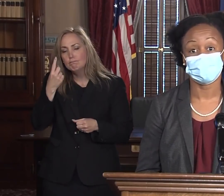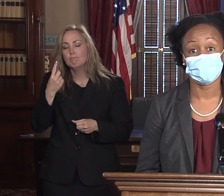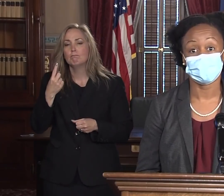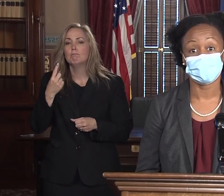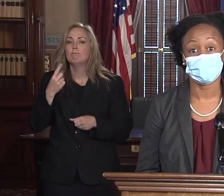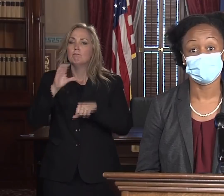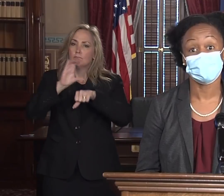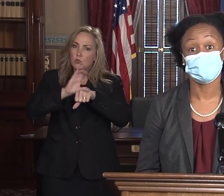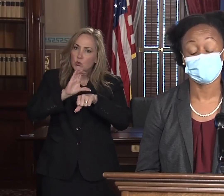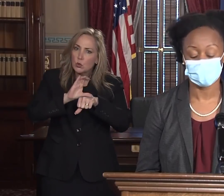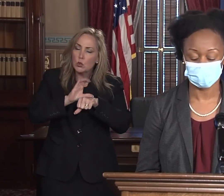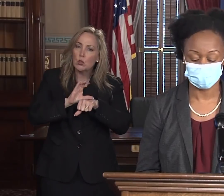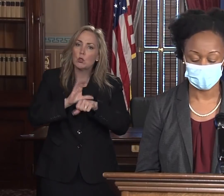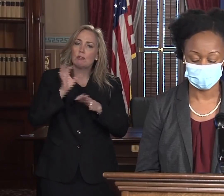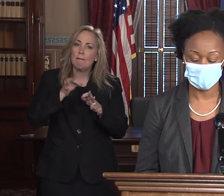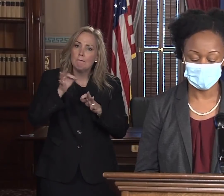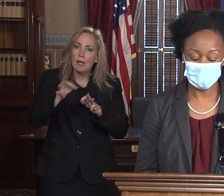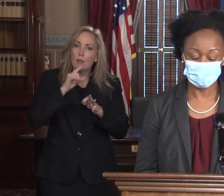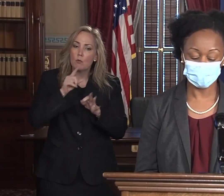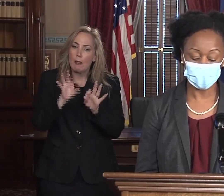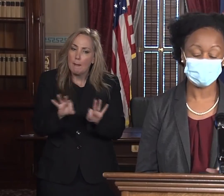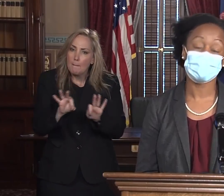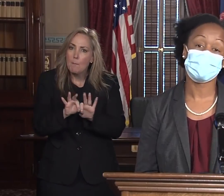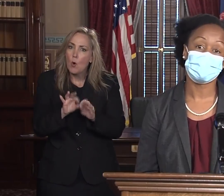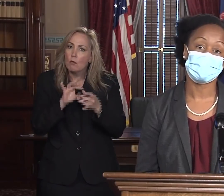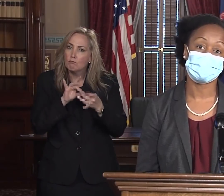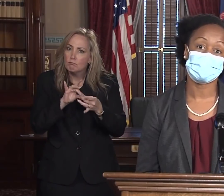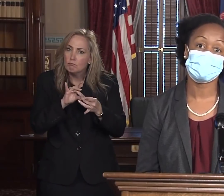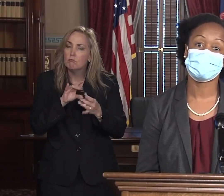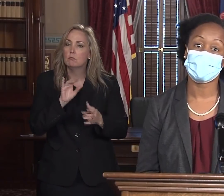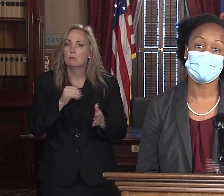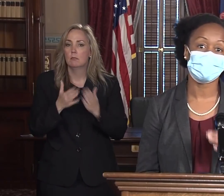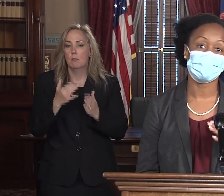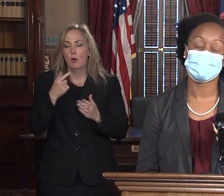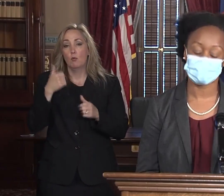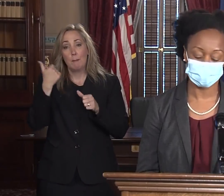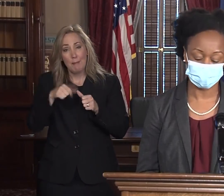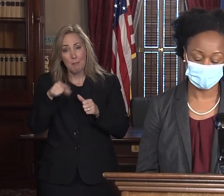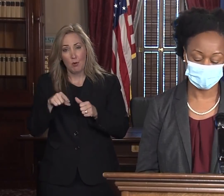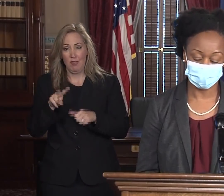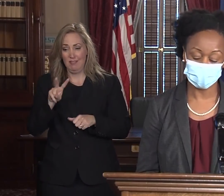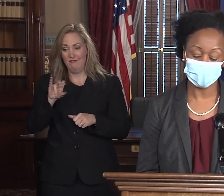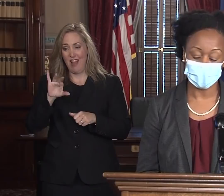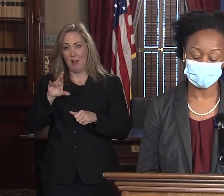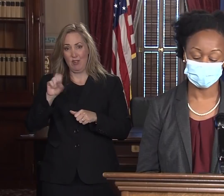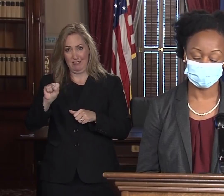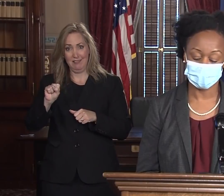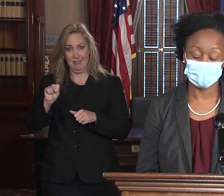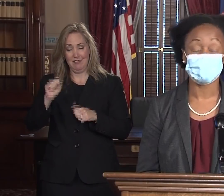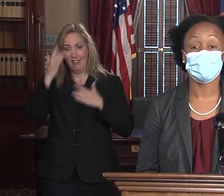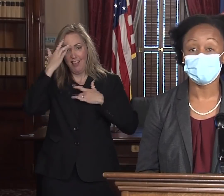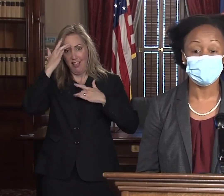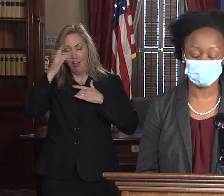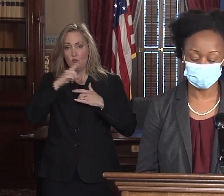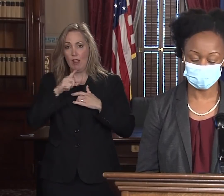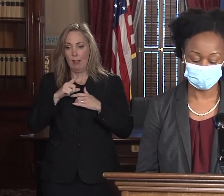PEOPLE HAVE SOCIAL SUPPORTS. I KNOW THAT BEING PART OF A FAITH-BASED COMMUNITY CAN BE AN IMPORTANT PART OF THAT.